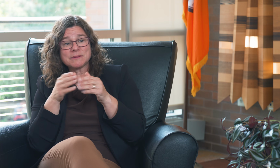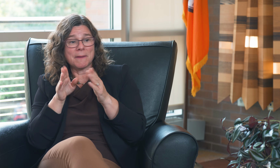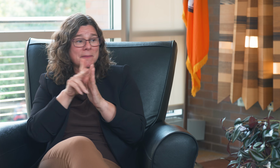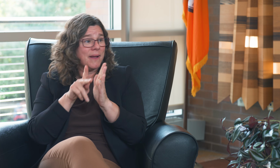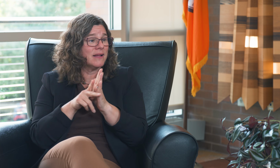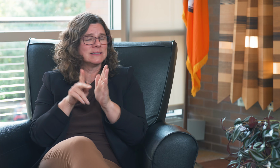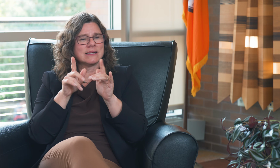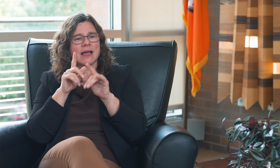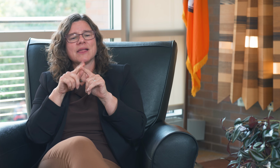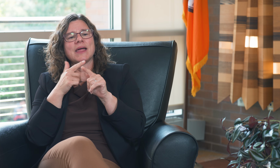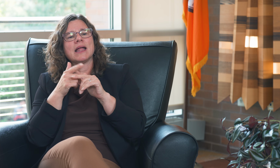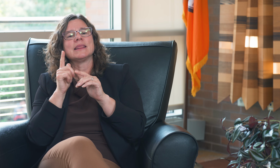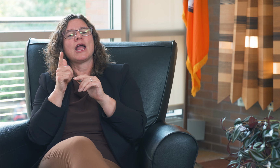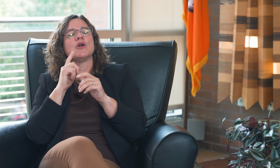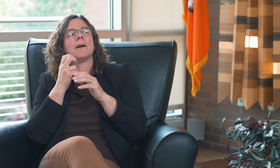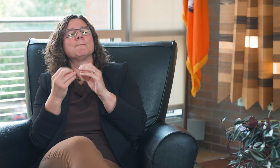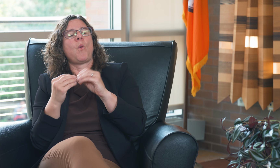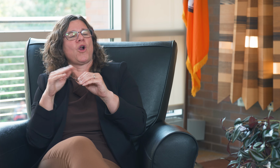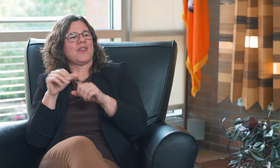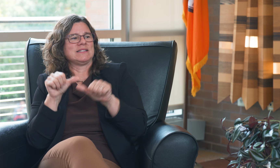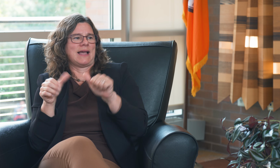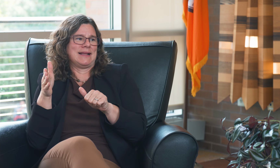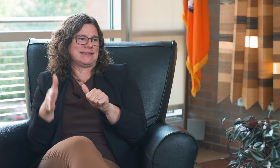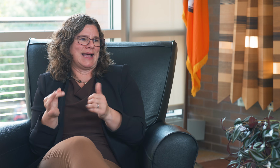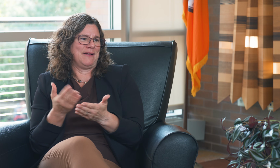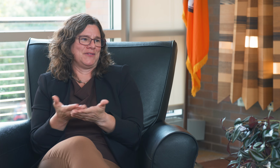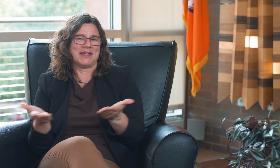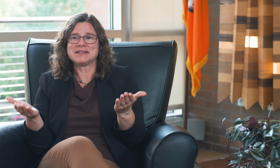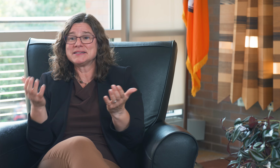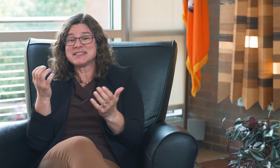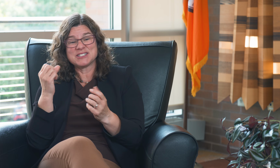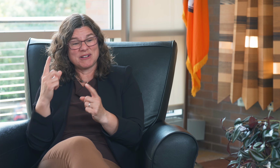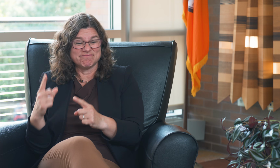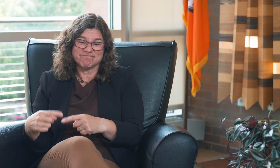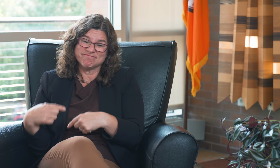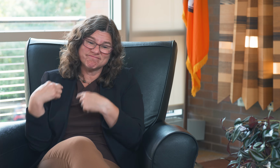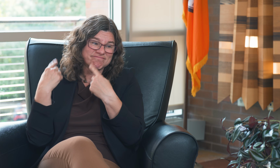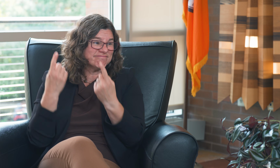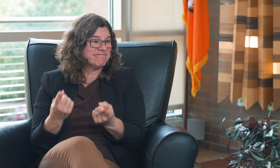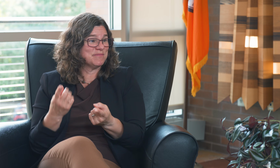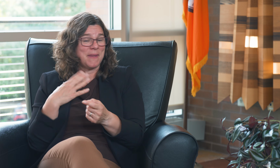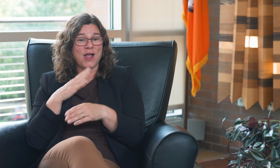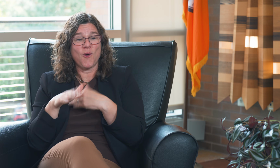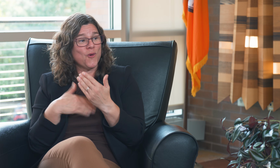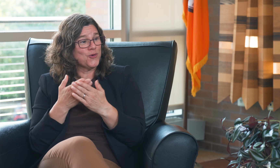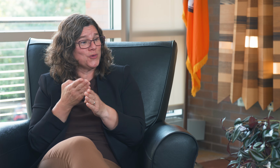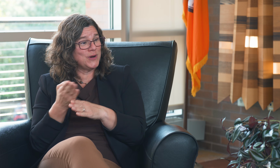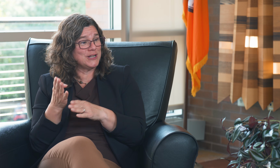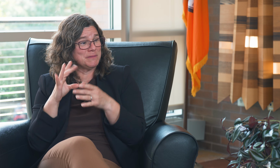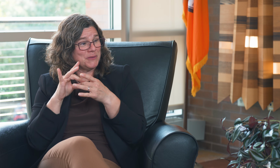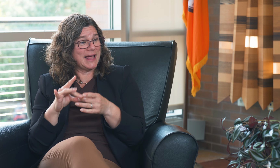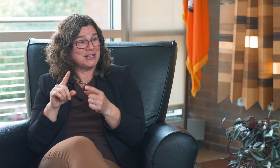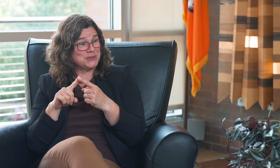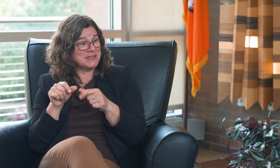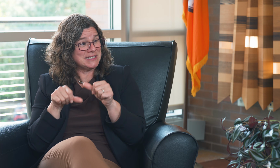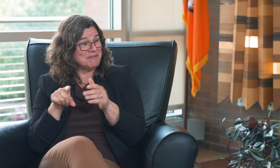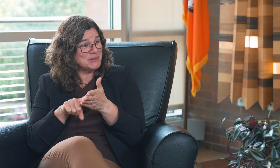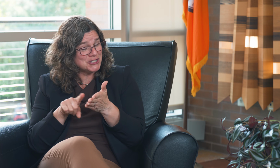I went to college, I majored in environmental science and public policy and later leaned more to the scientific side of things.